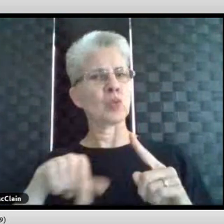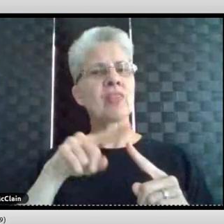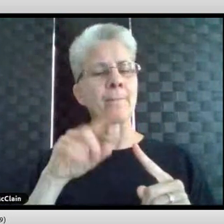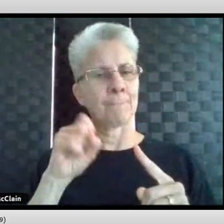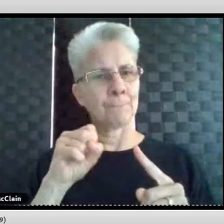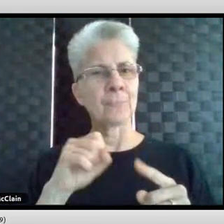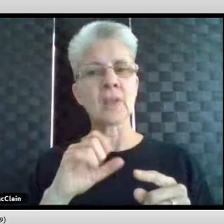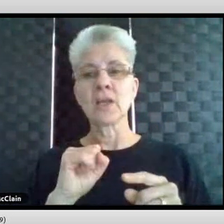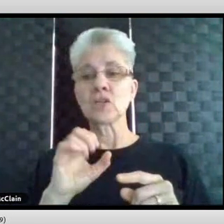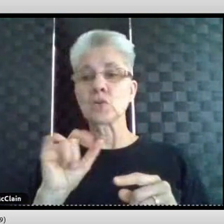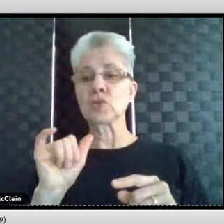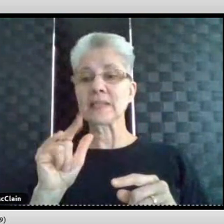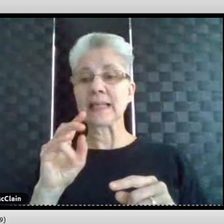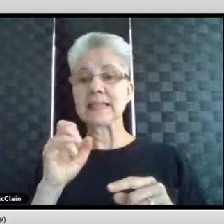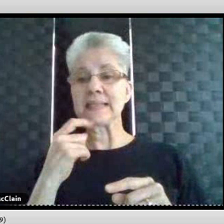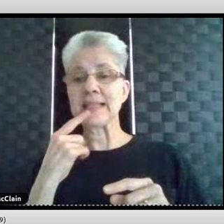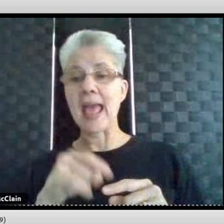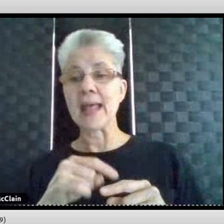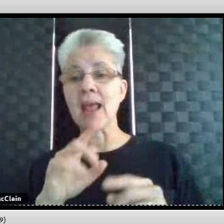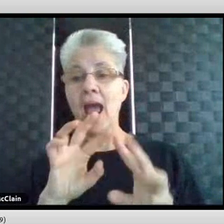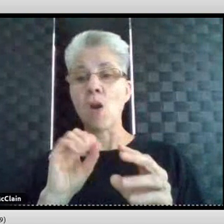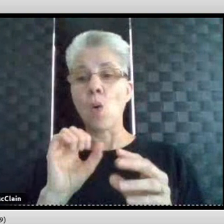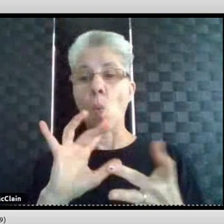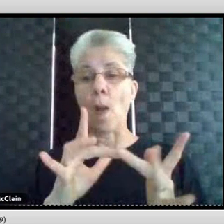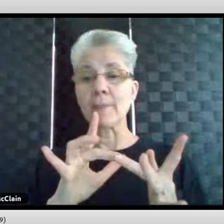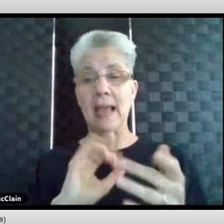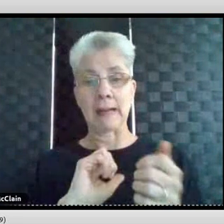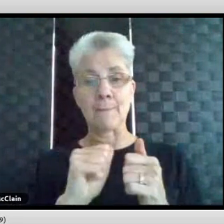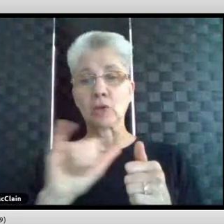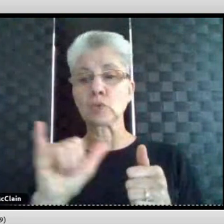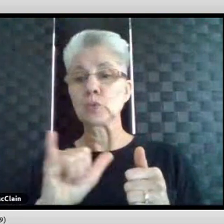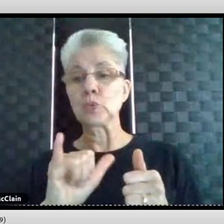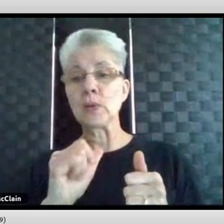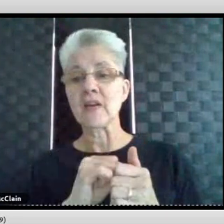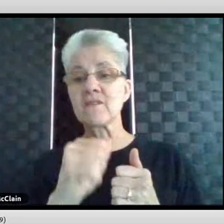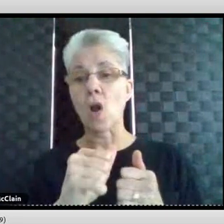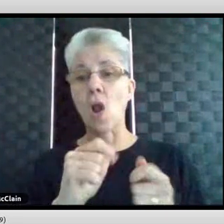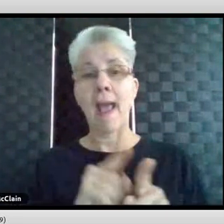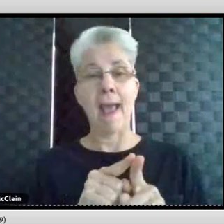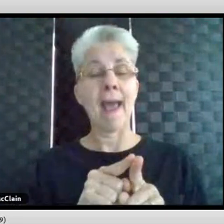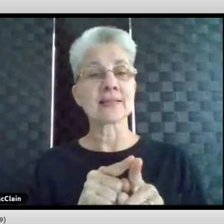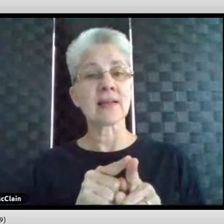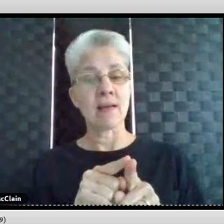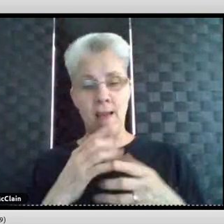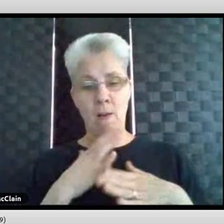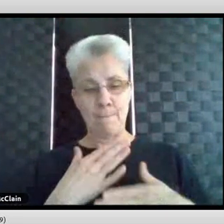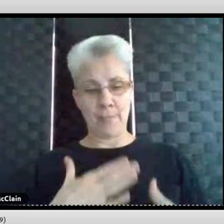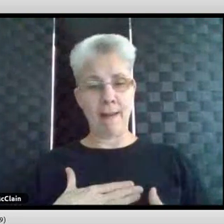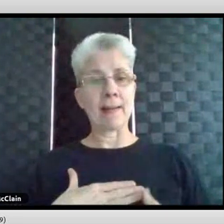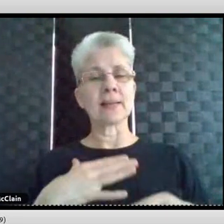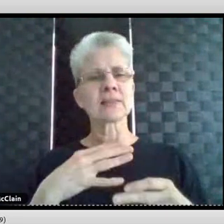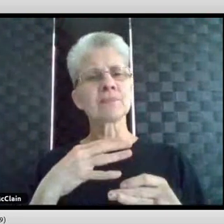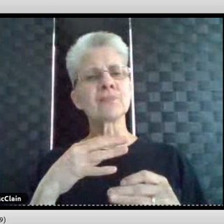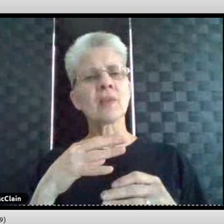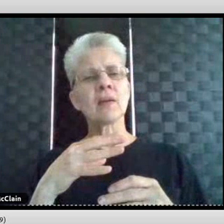Josalina said, "Our website is our competitor as well." That's true, too, as far as physical bodies. Luckily our website provide statistics,